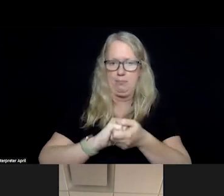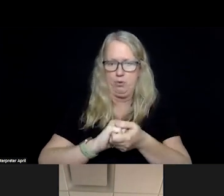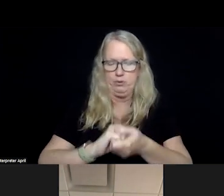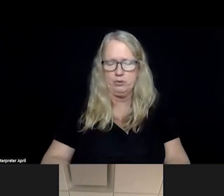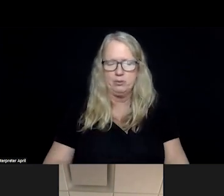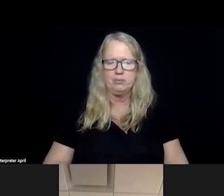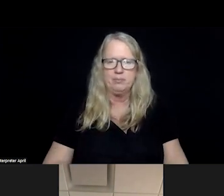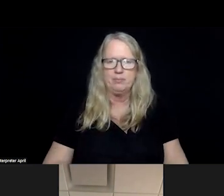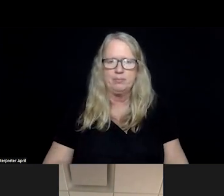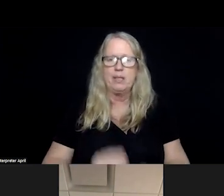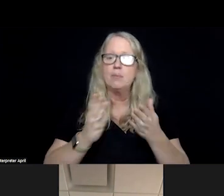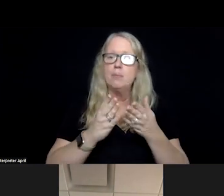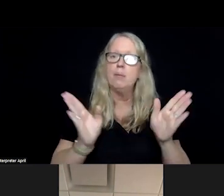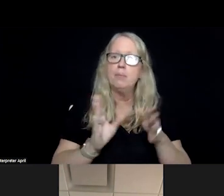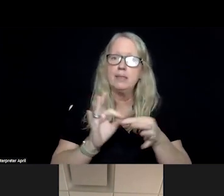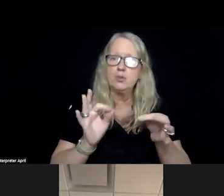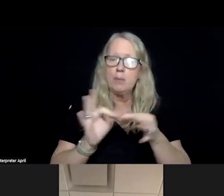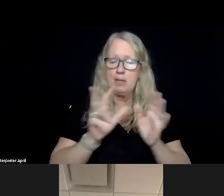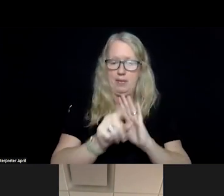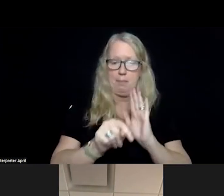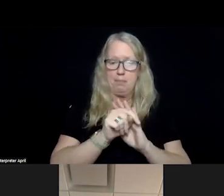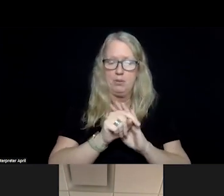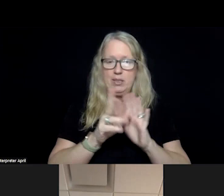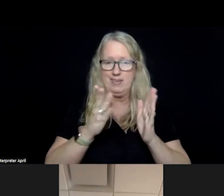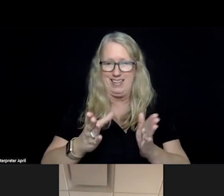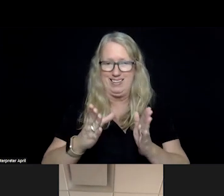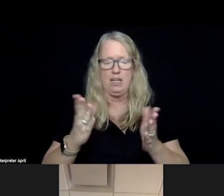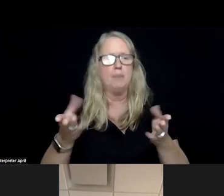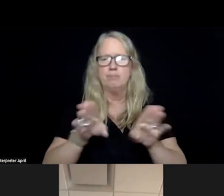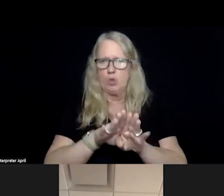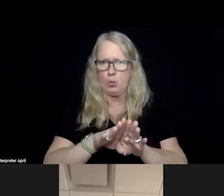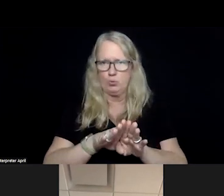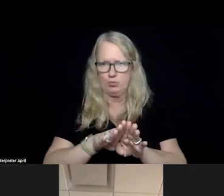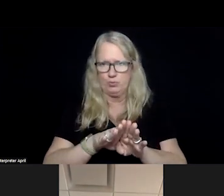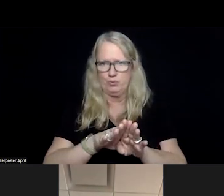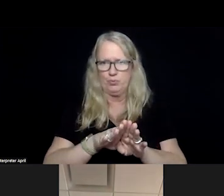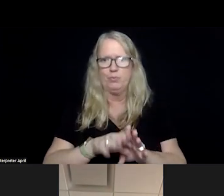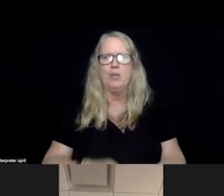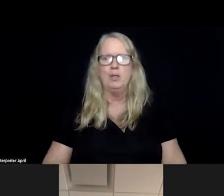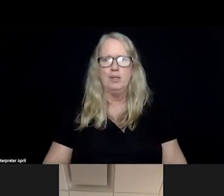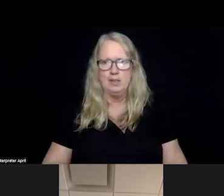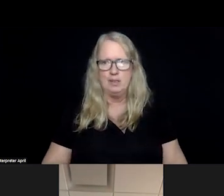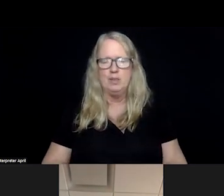THAT PUBLIC COMMENT PERIOD HAS NOW CLOSED. WHERE THAT PROCESS IS